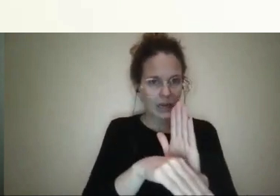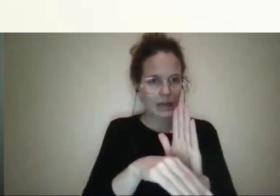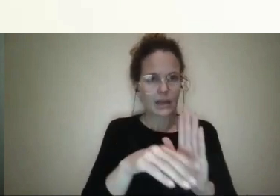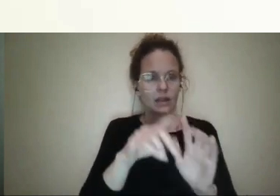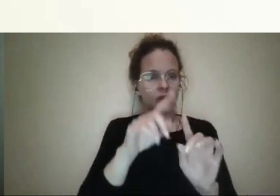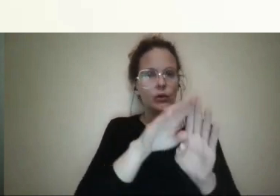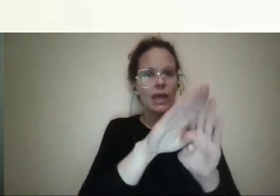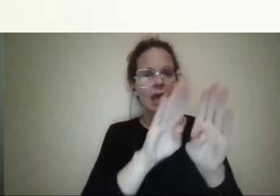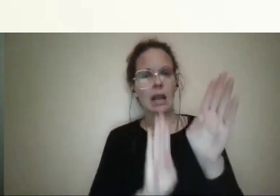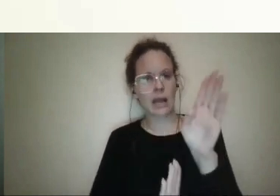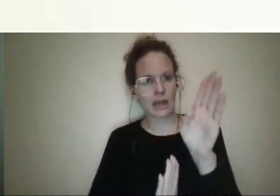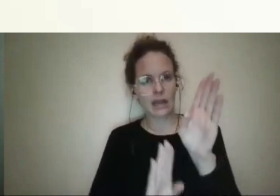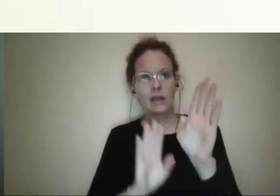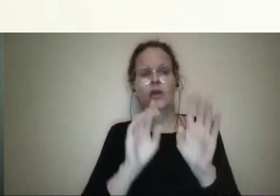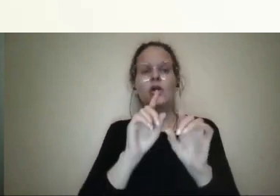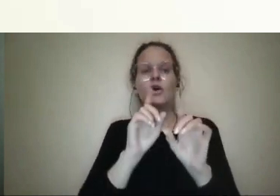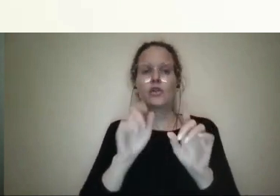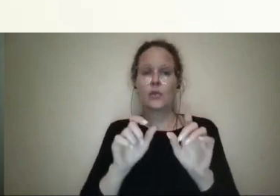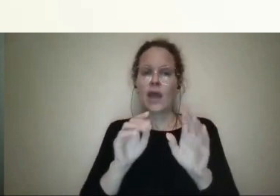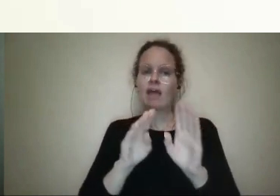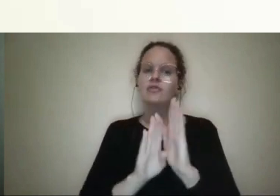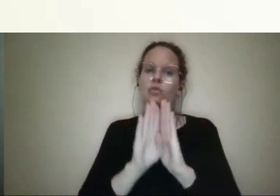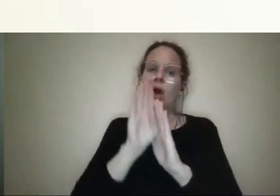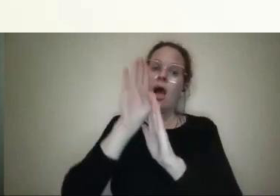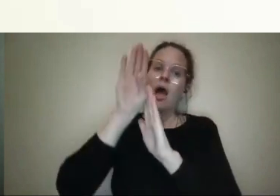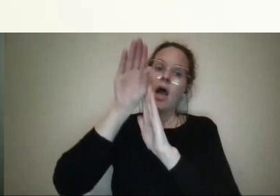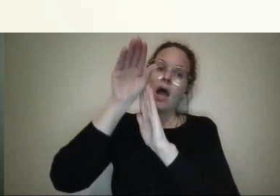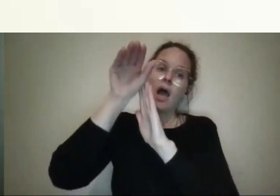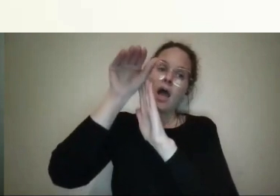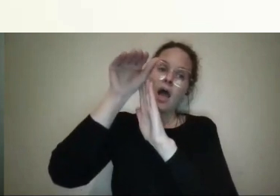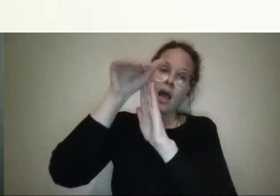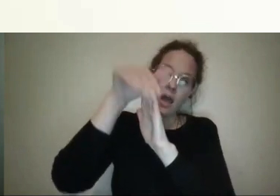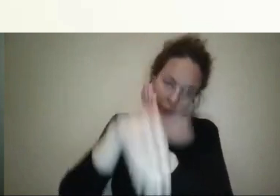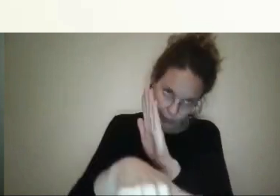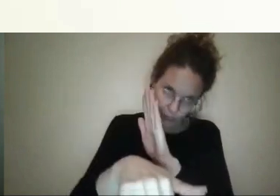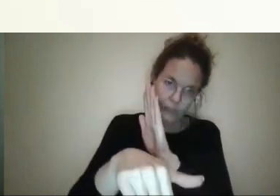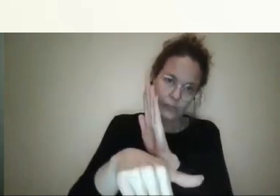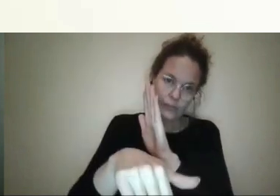So you have to work through the peak and then you come back down. Here we want to